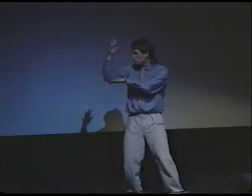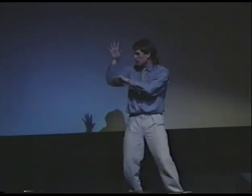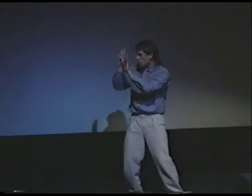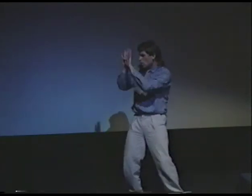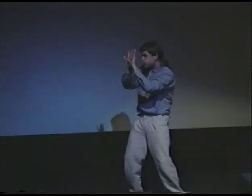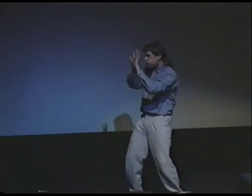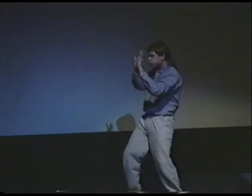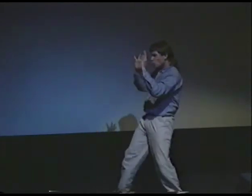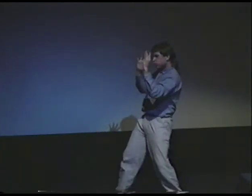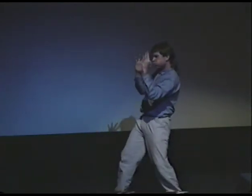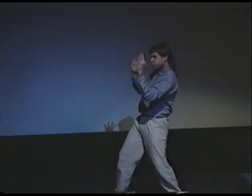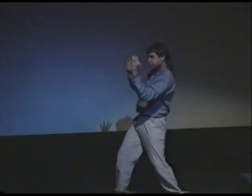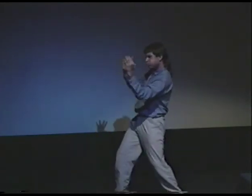Beyond the fields and through the